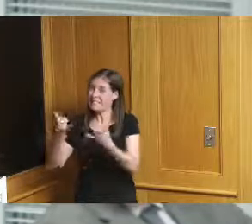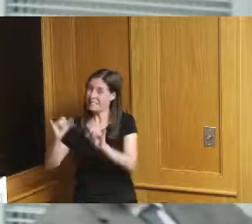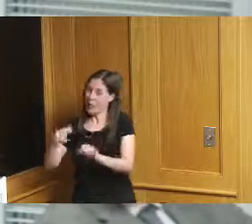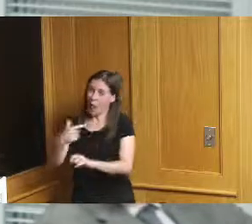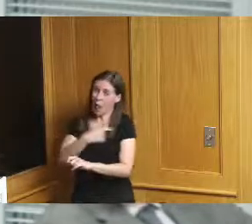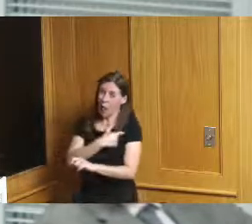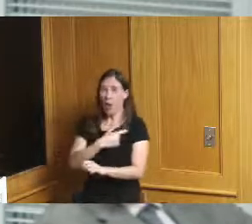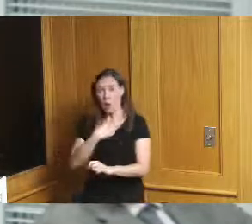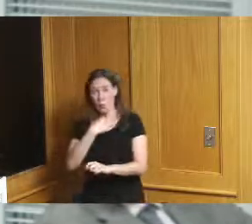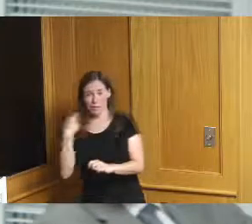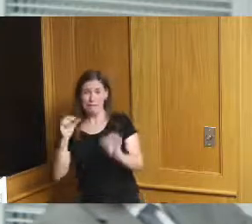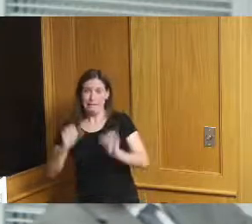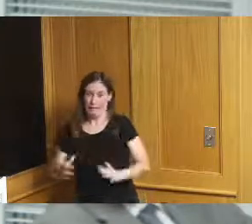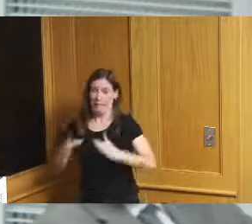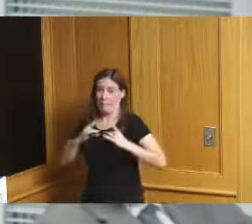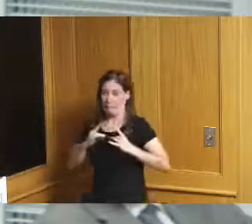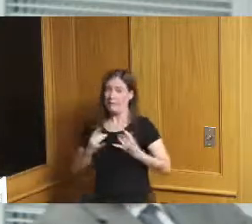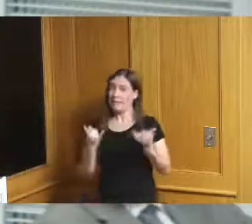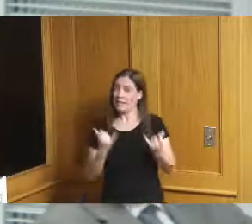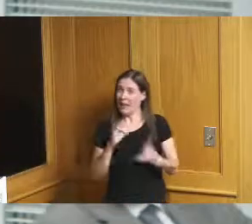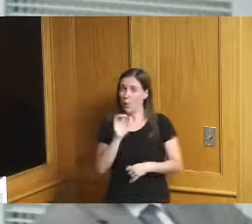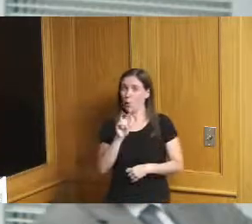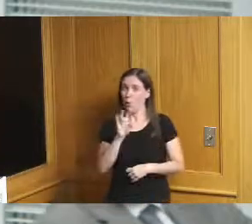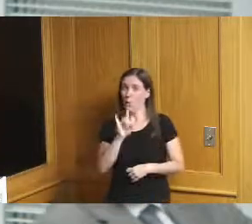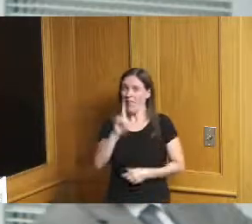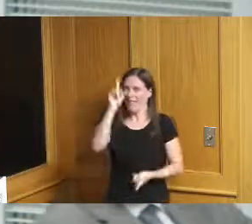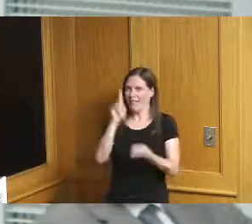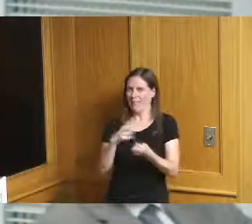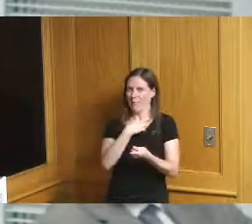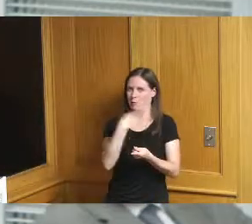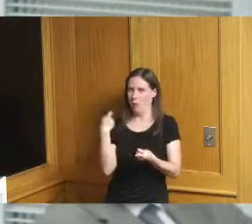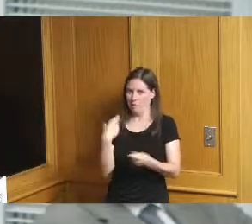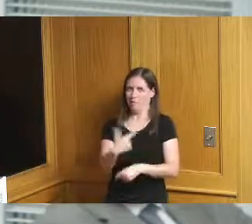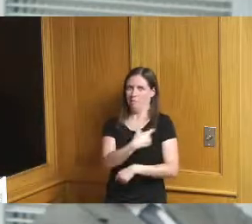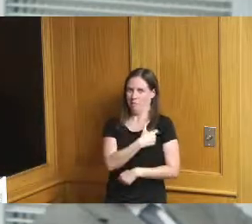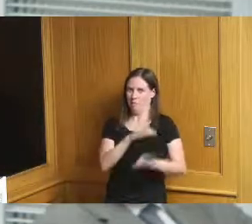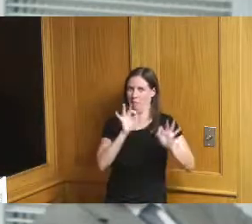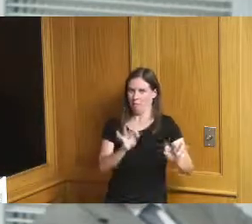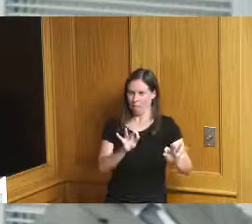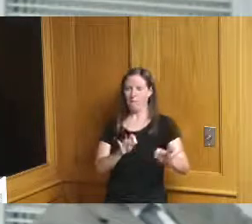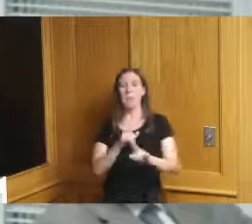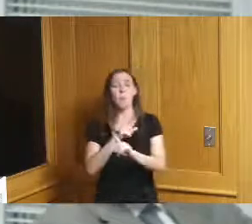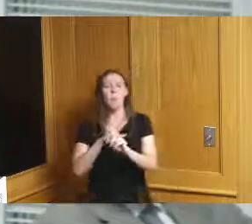vaccine now the good news is though with all hundred people that got the vaccine in that that